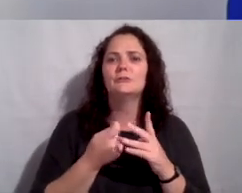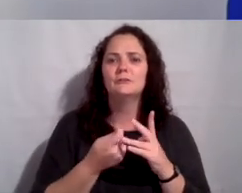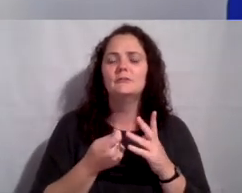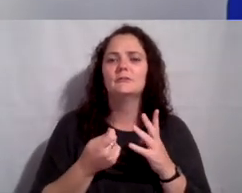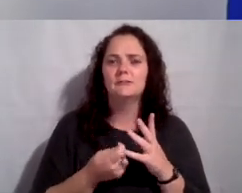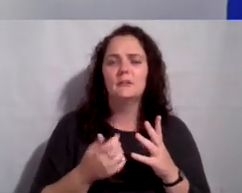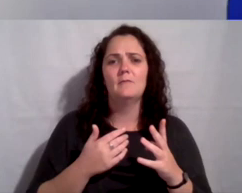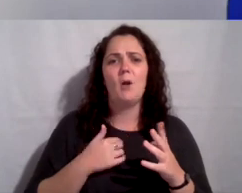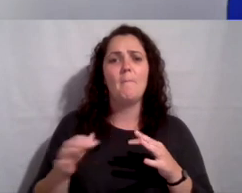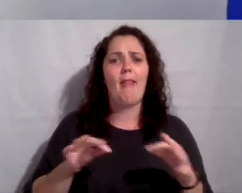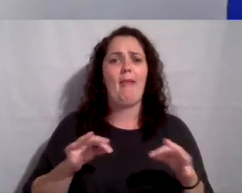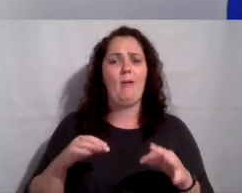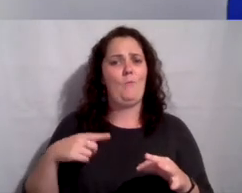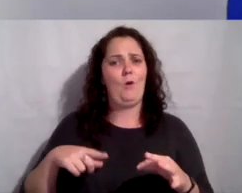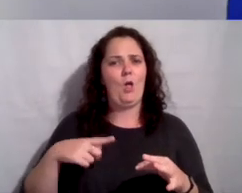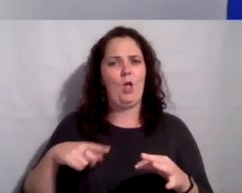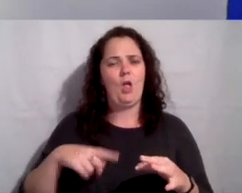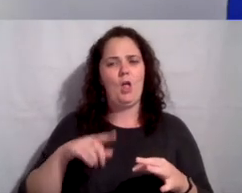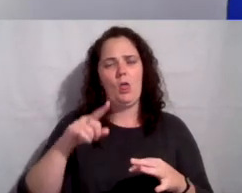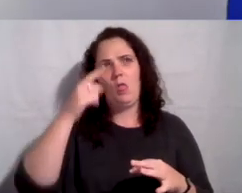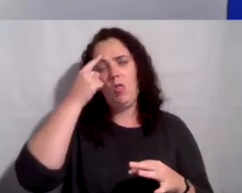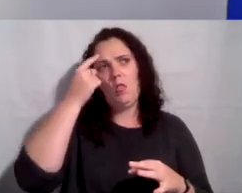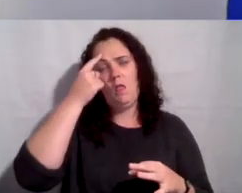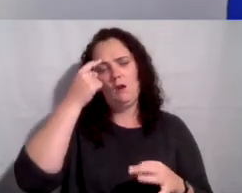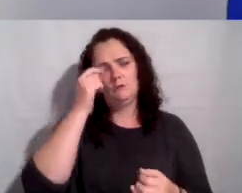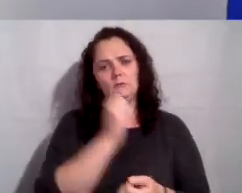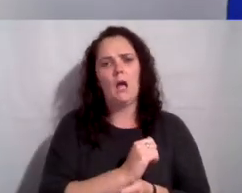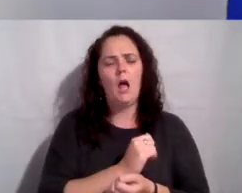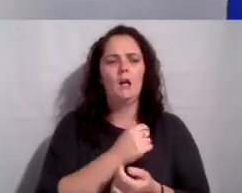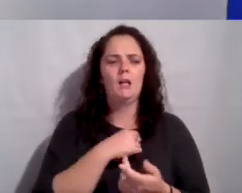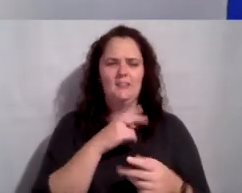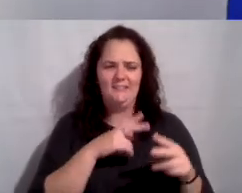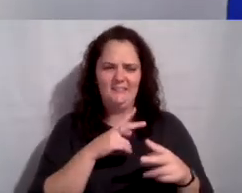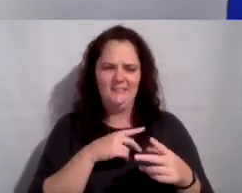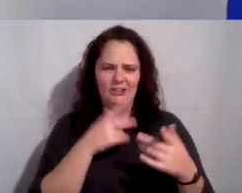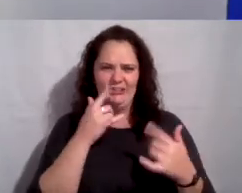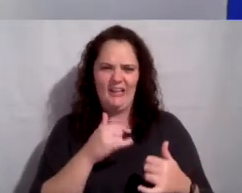Part of that strategy is so that you can get out of your head of being too judgmental and saying ‘Oh is it right,